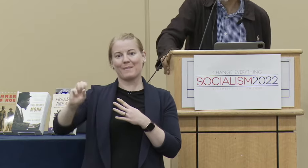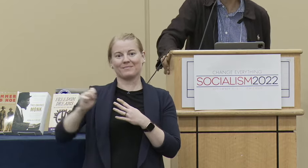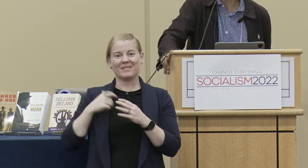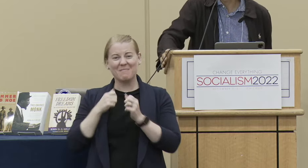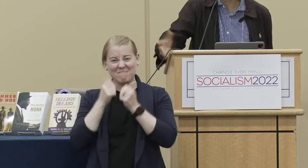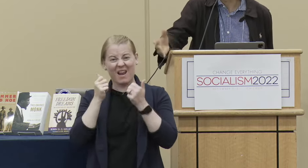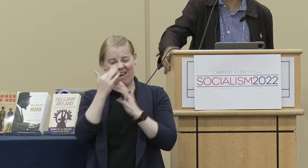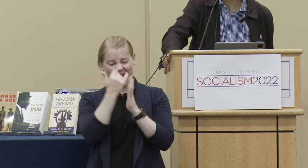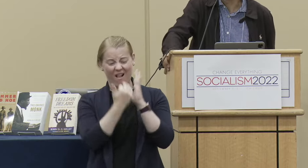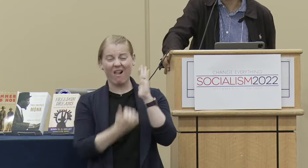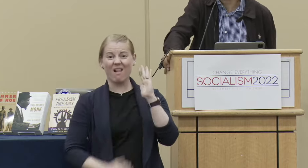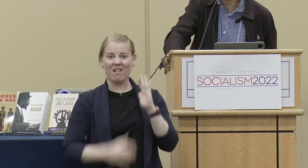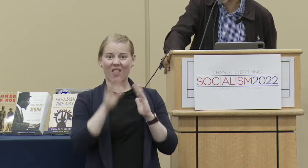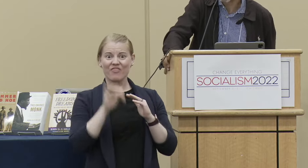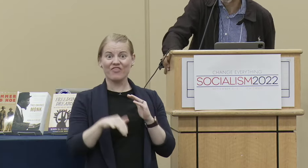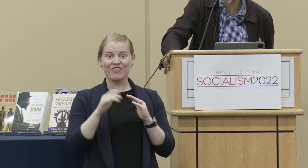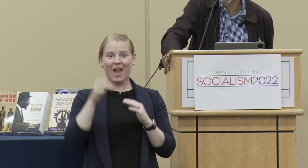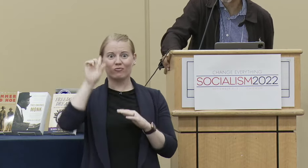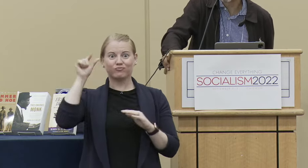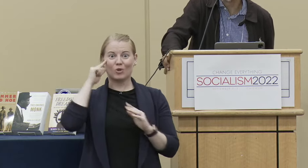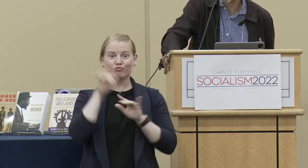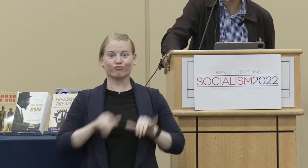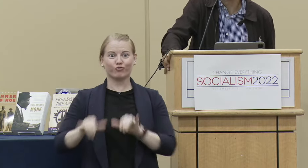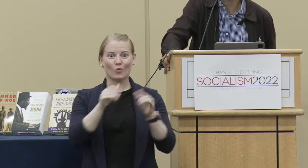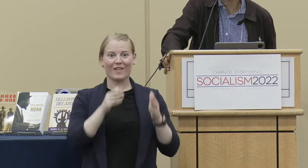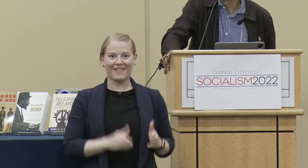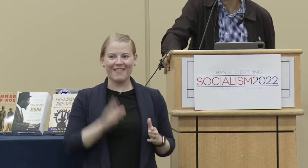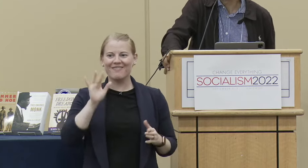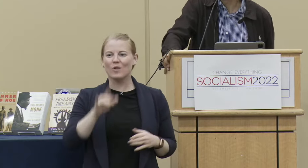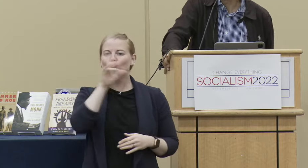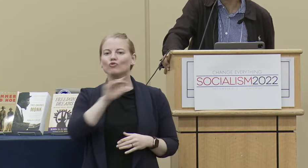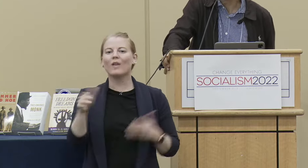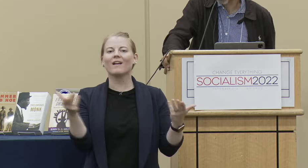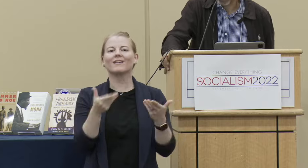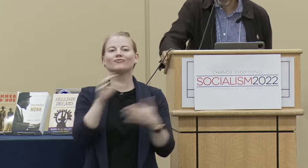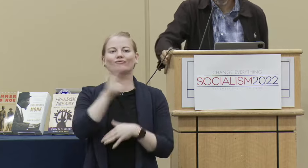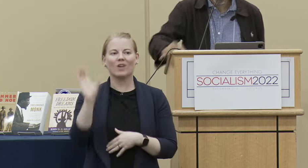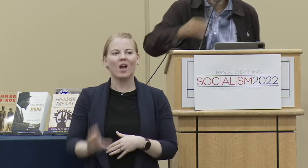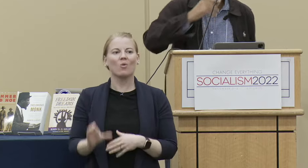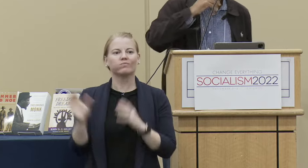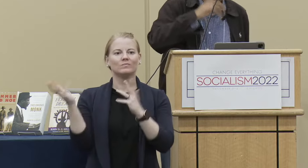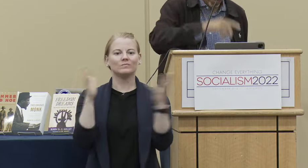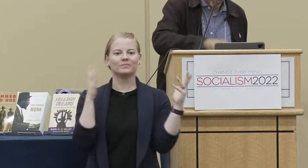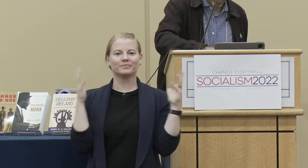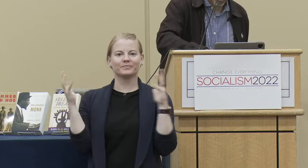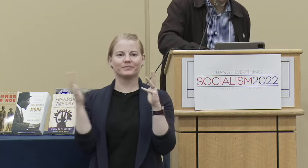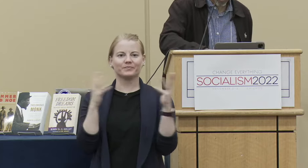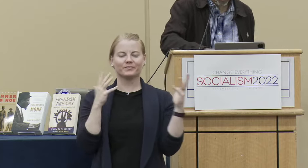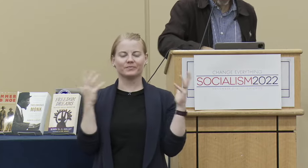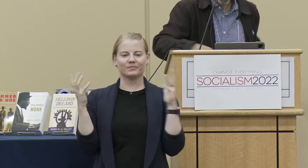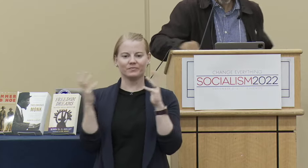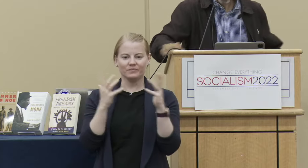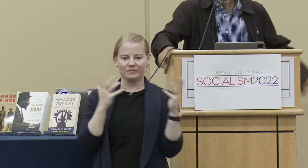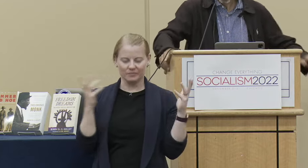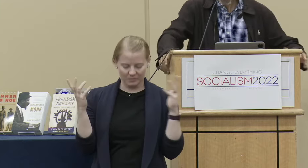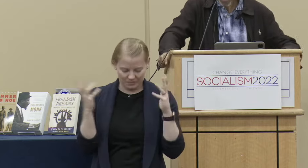Damon Williams, and many, many others. These are socialists. This is what socialism looks like in Chicago, right. That's